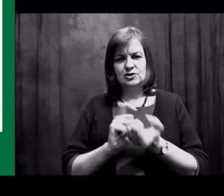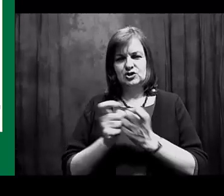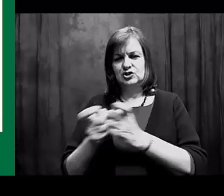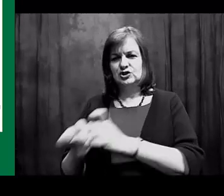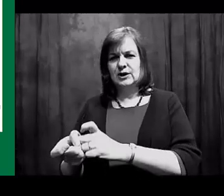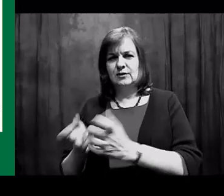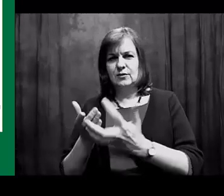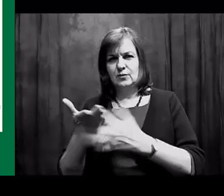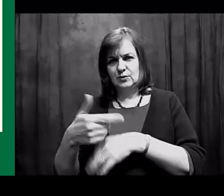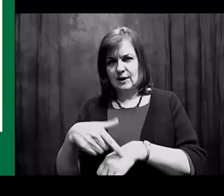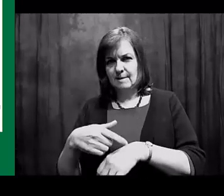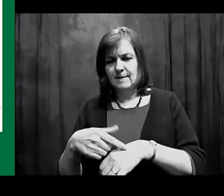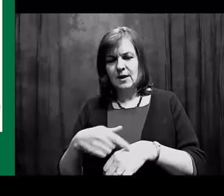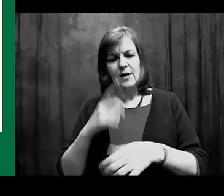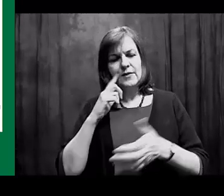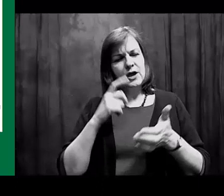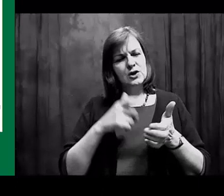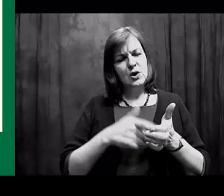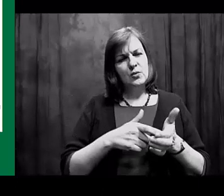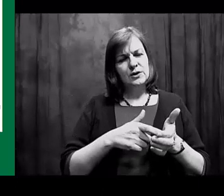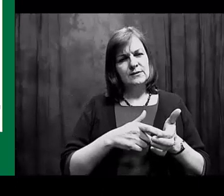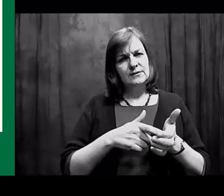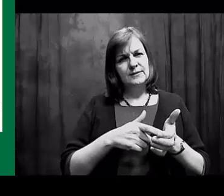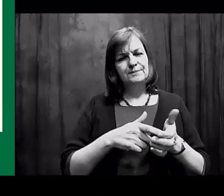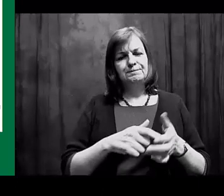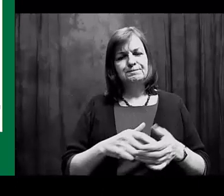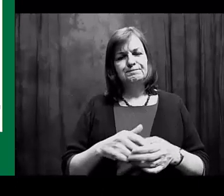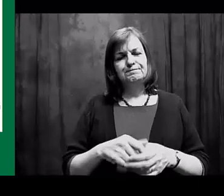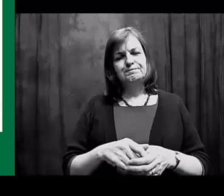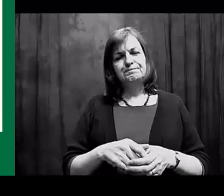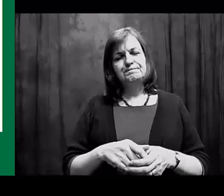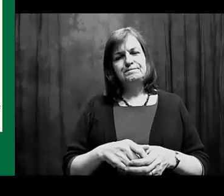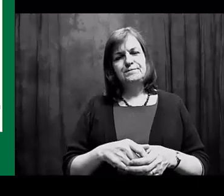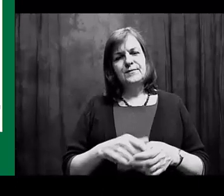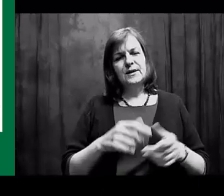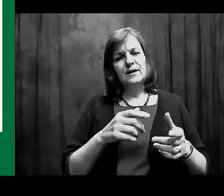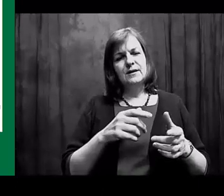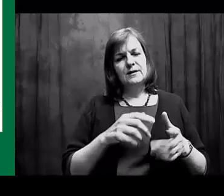and what they found was they actually started to shift away from